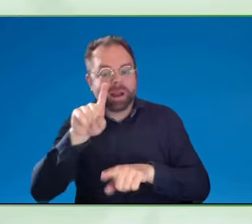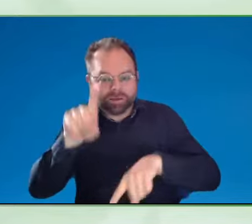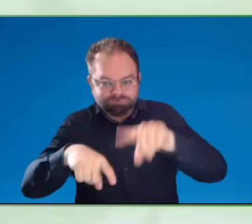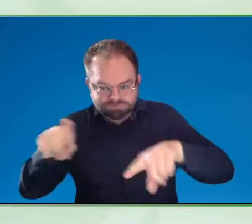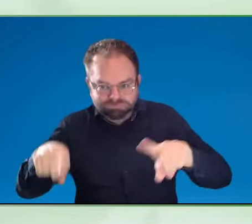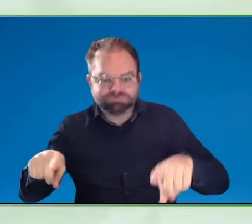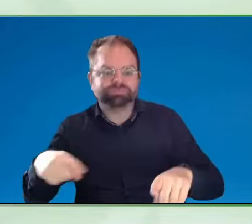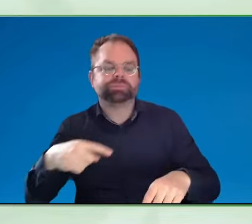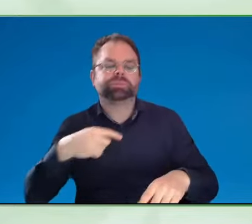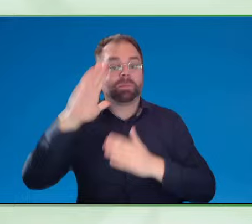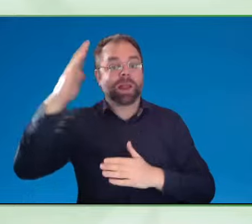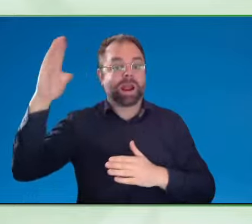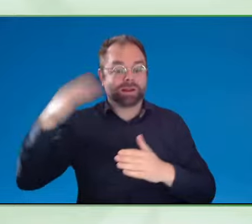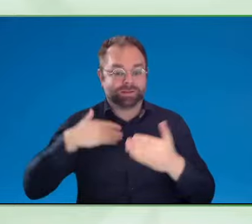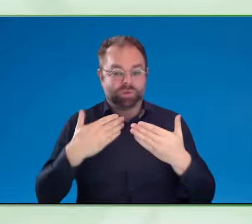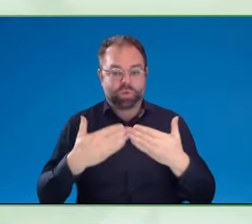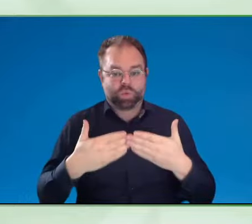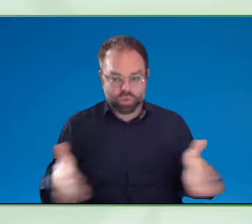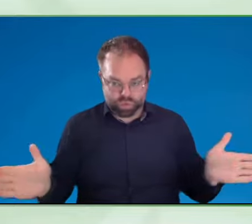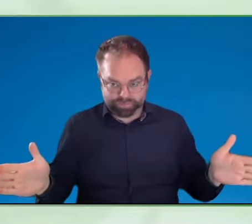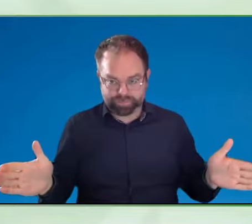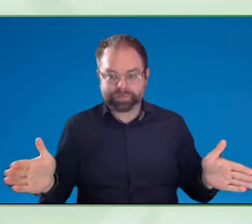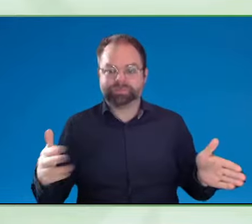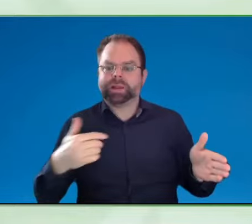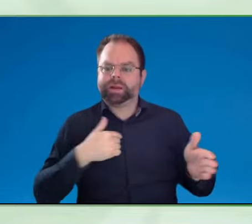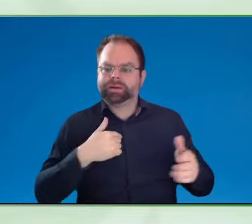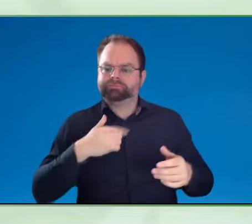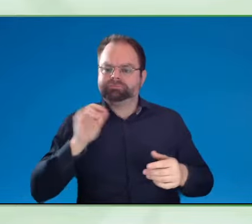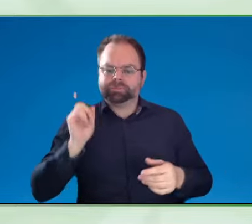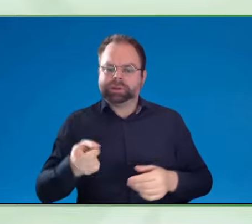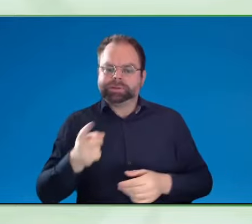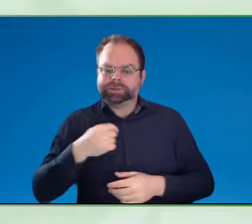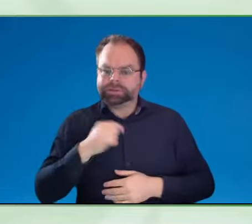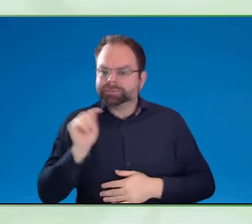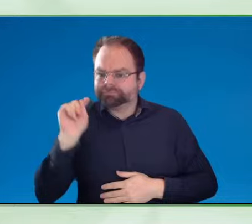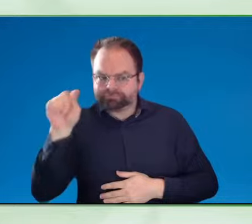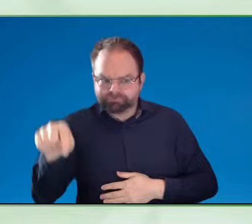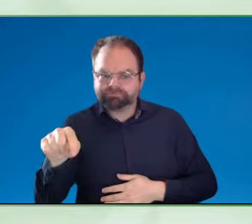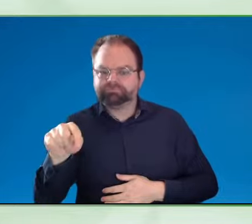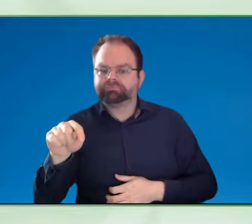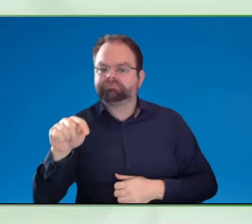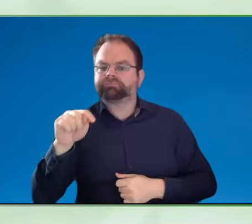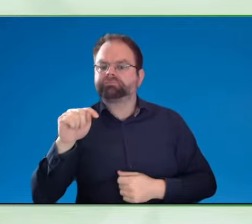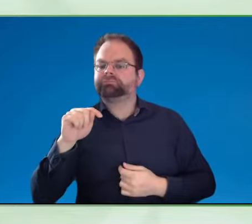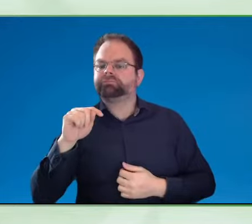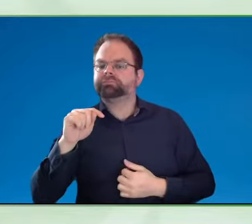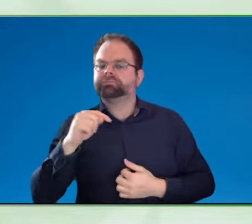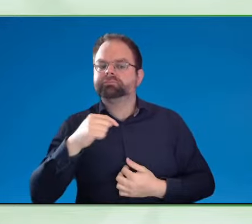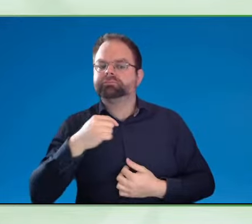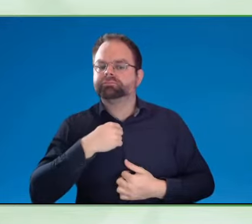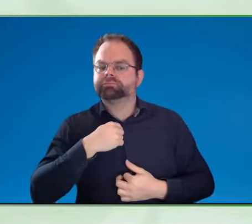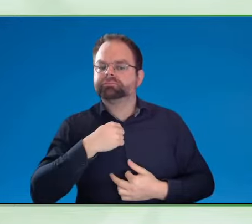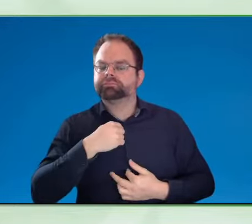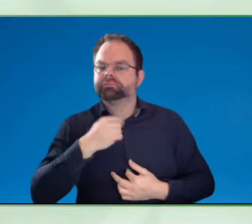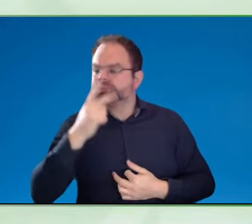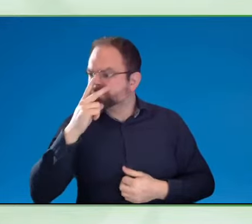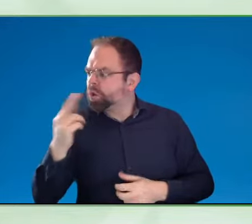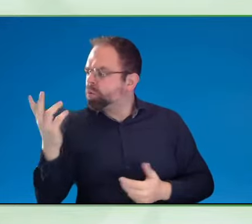back to my team who are trained professionals to make sure the gap to close by reaching